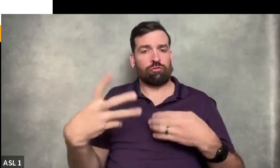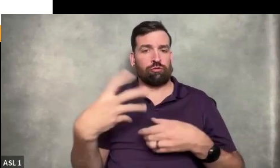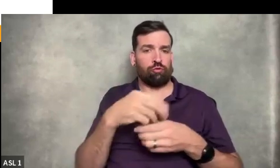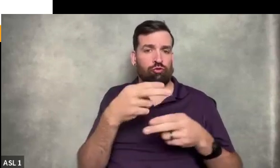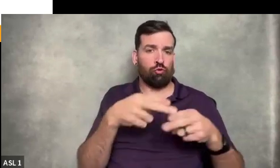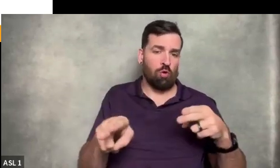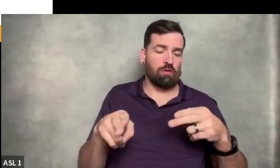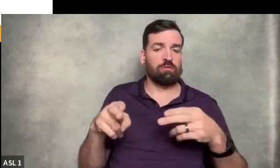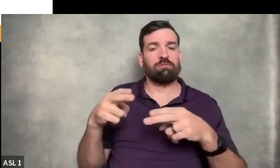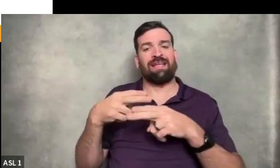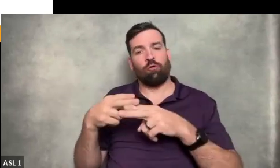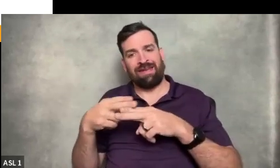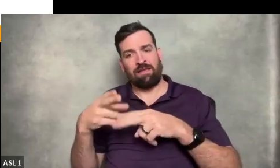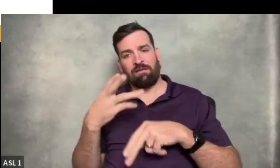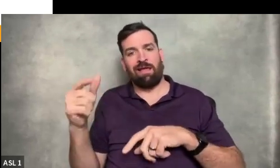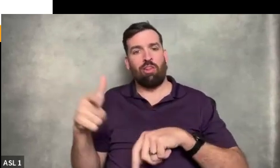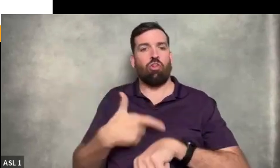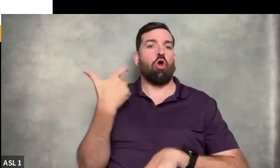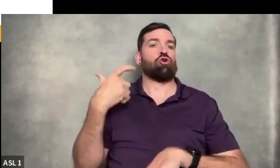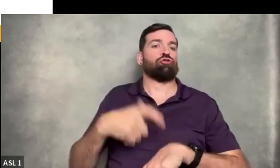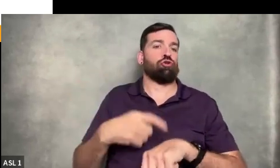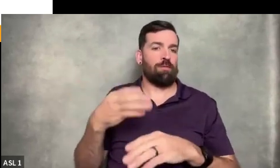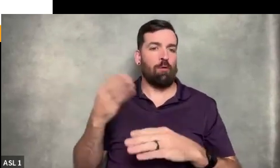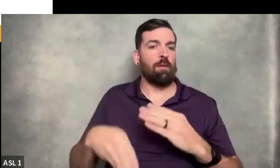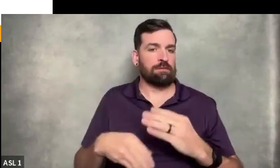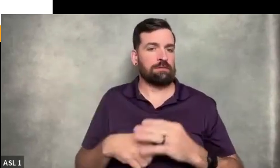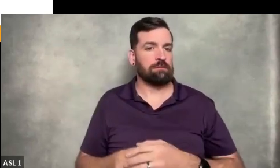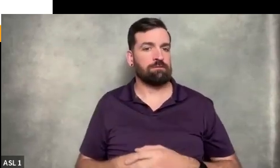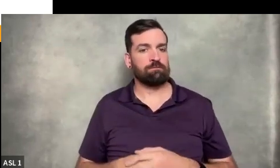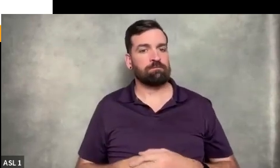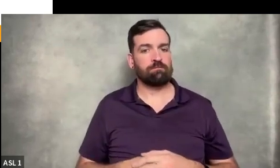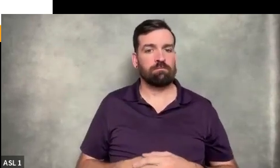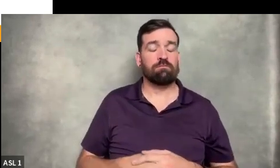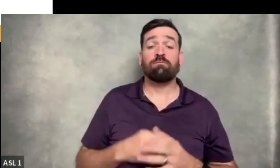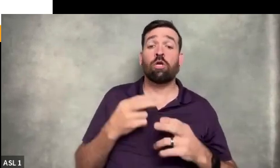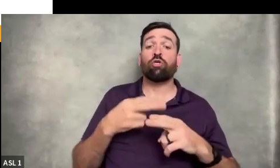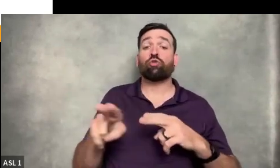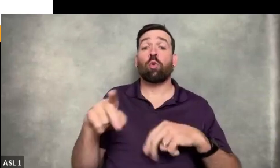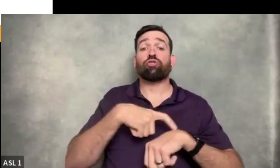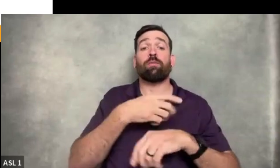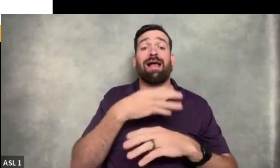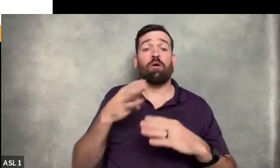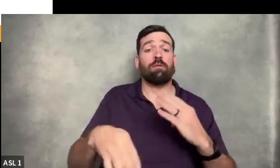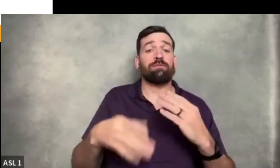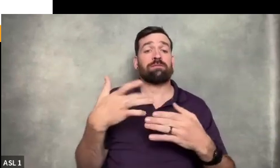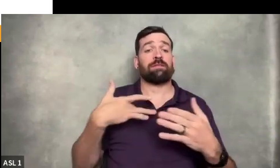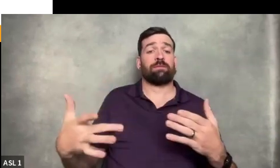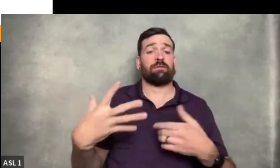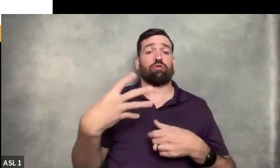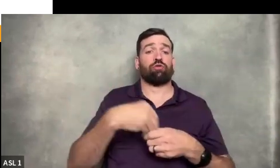and long-term outcomes. Short-term outcomes typically include improvements in knowledge,